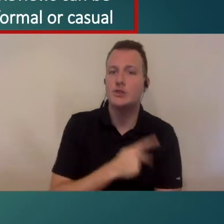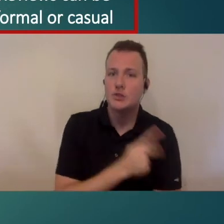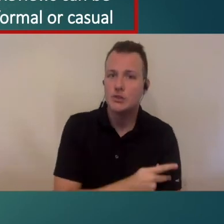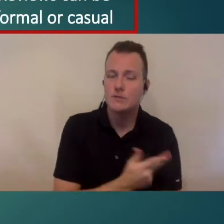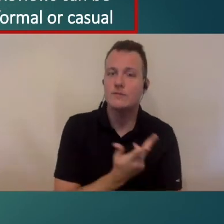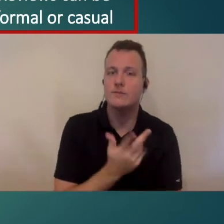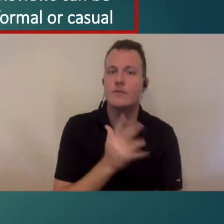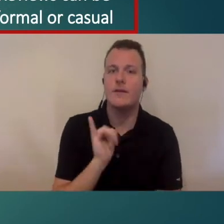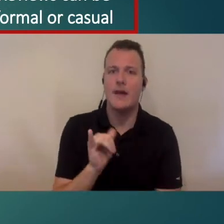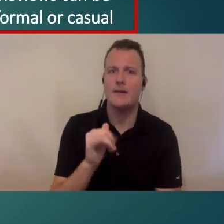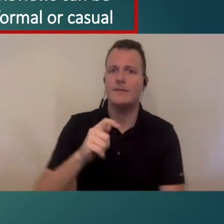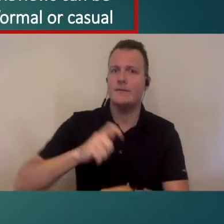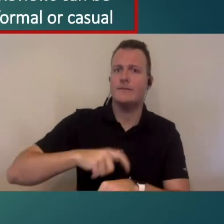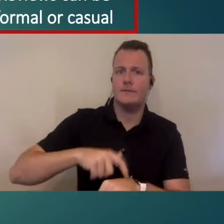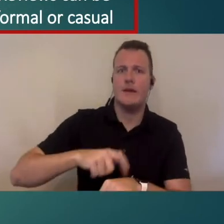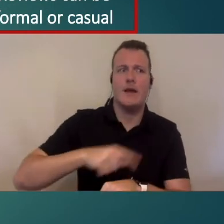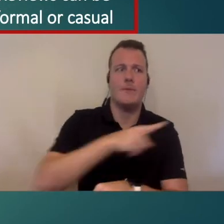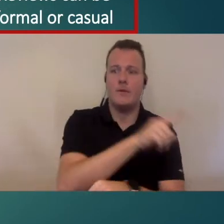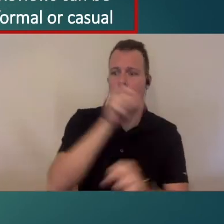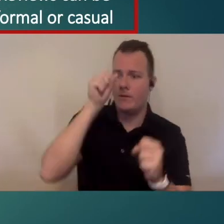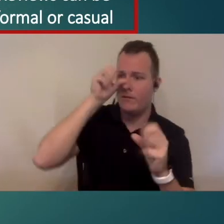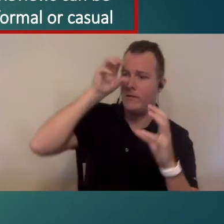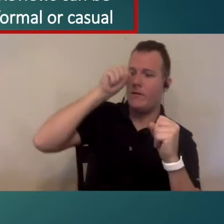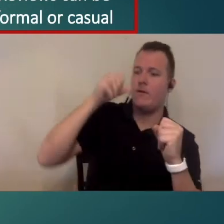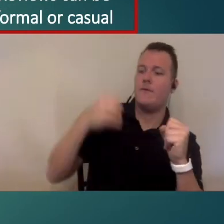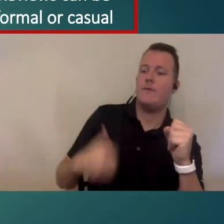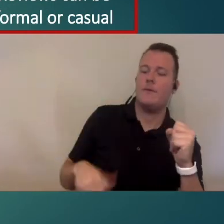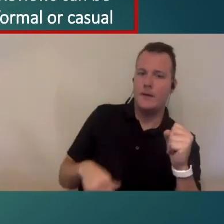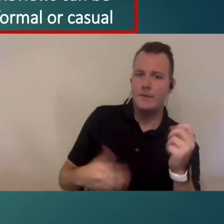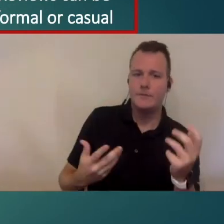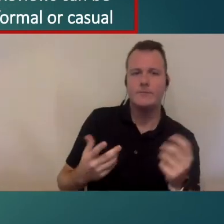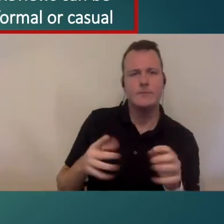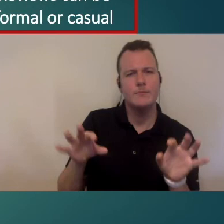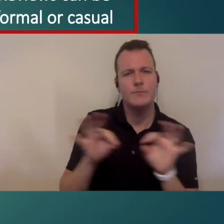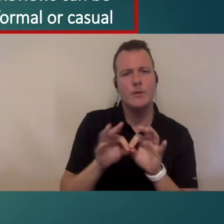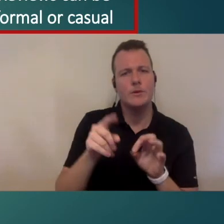time to well, blow your supervisor out of the water. So keep track of what you're